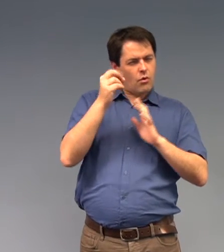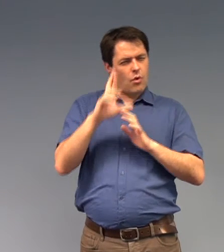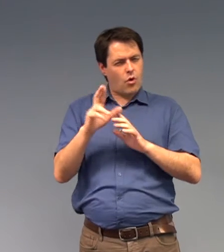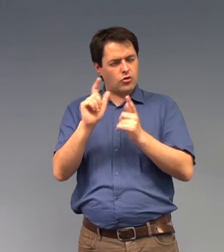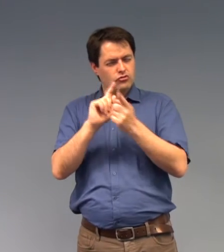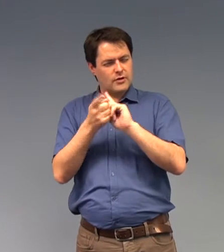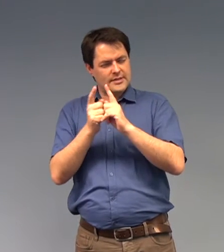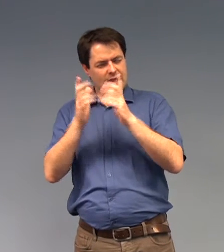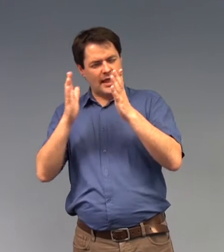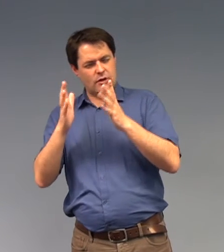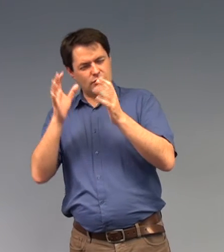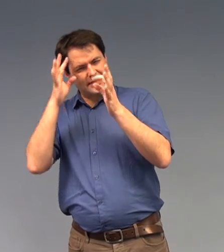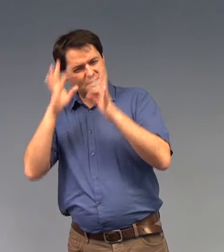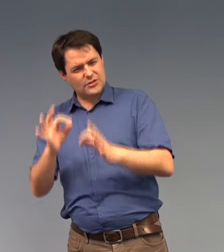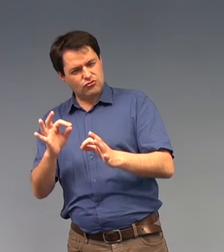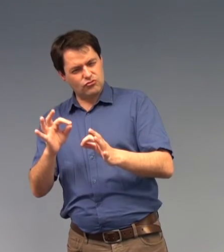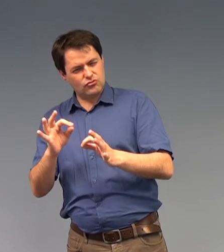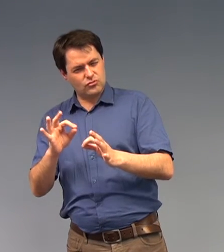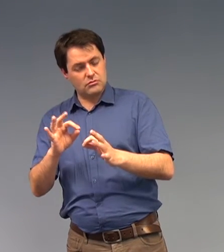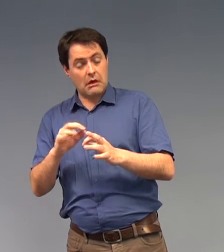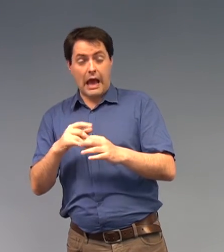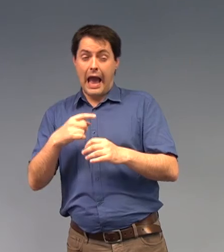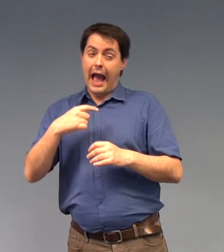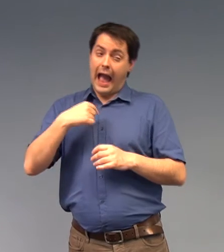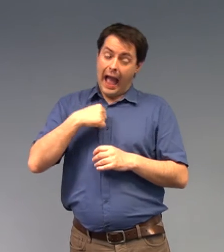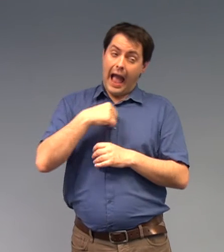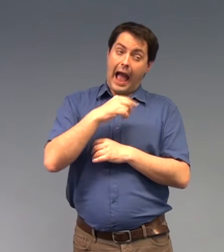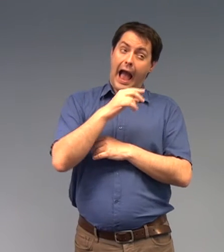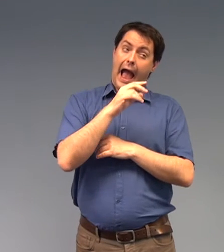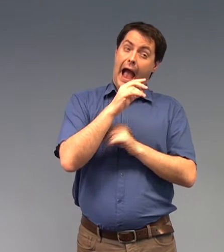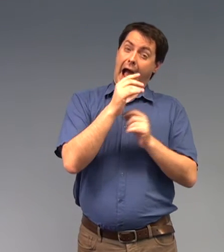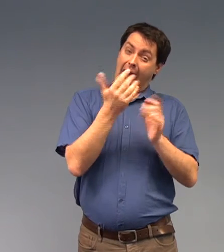It wasn't clear to me whether this was linguistically required